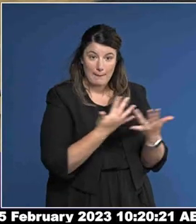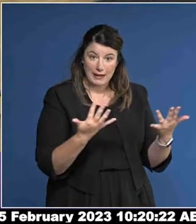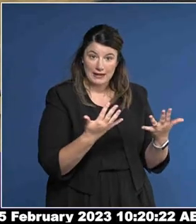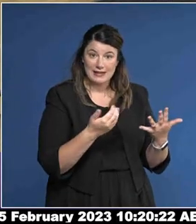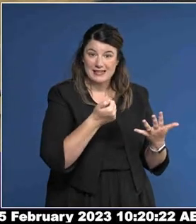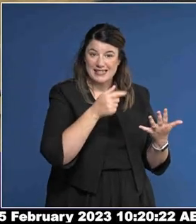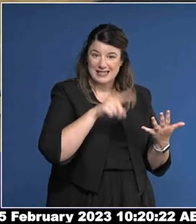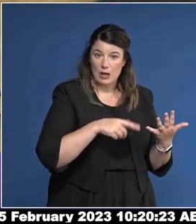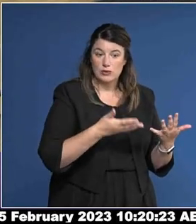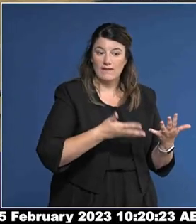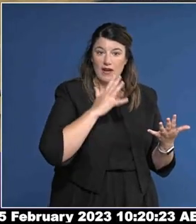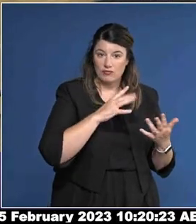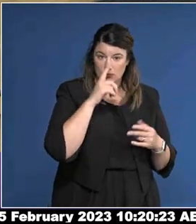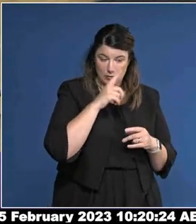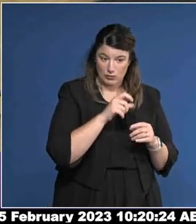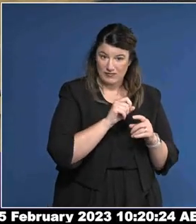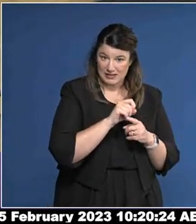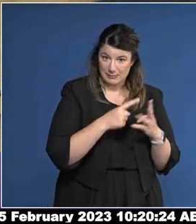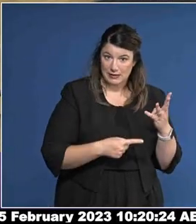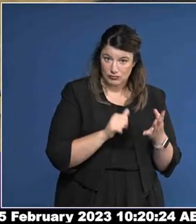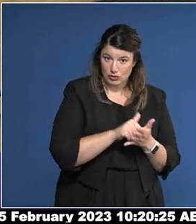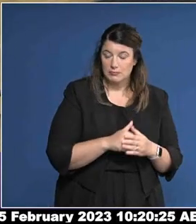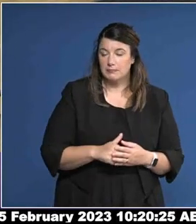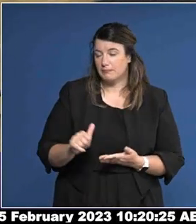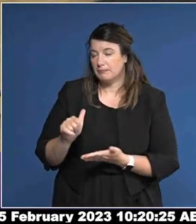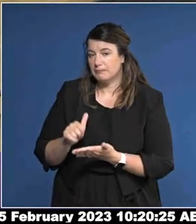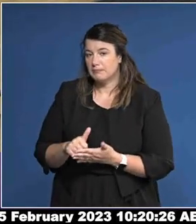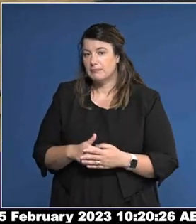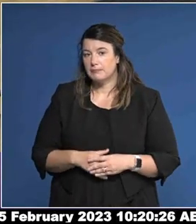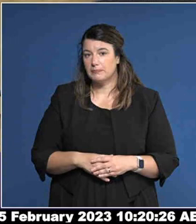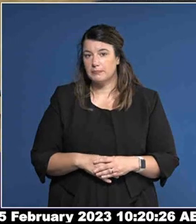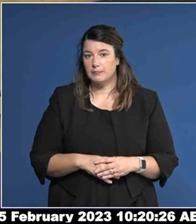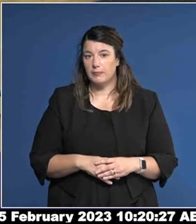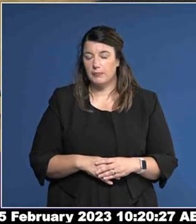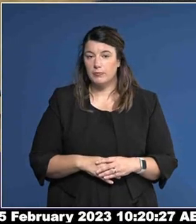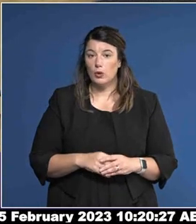people with disability. That's right. MS EASTMAN: And in terms of the nature of those services, has it